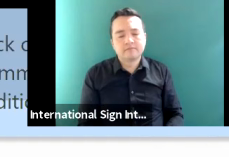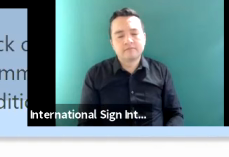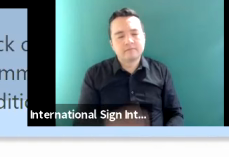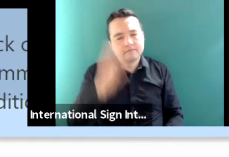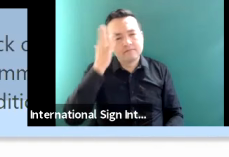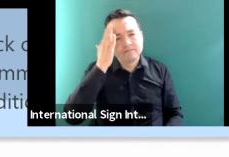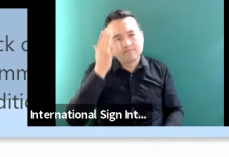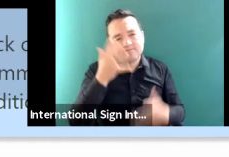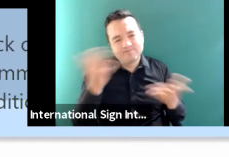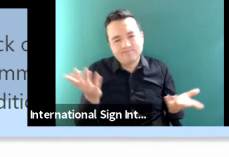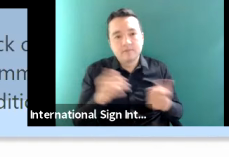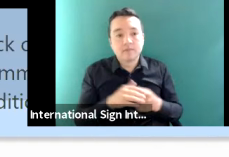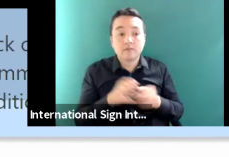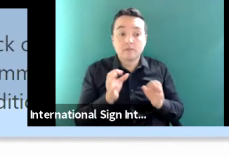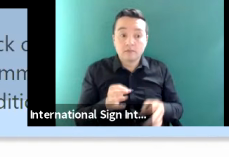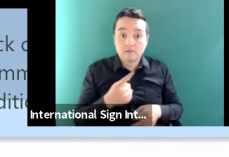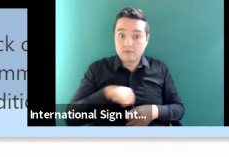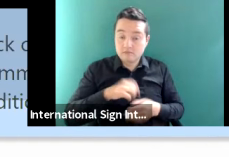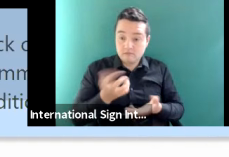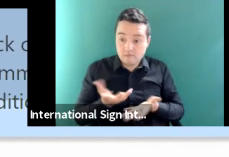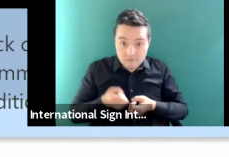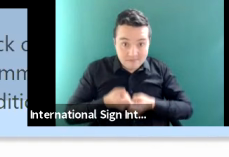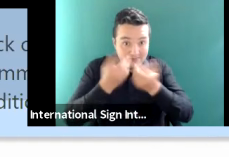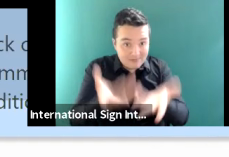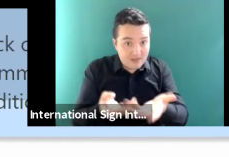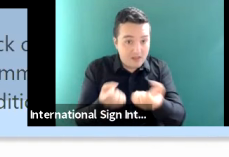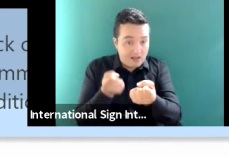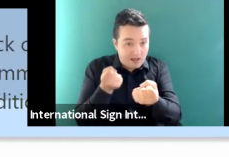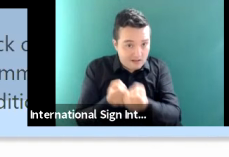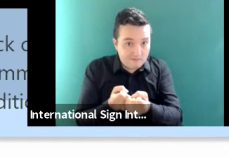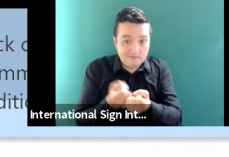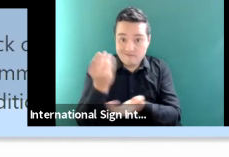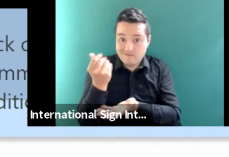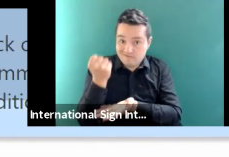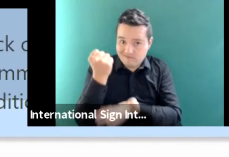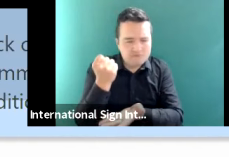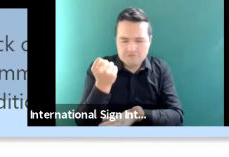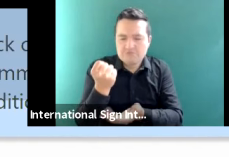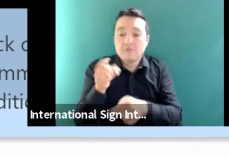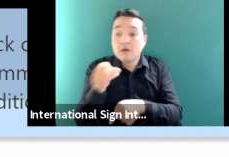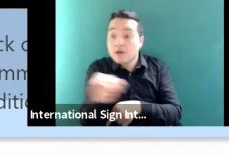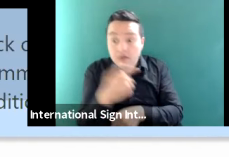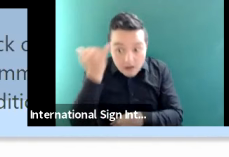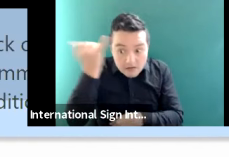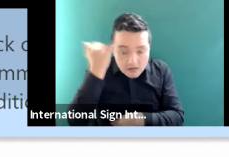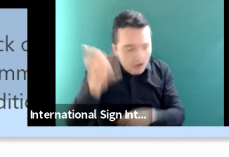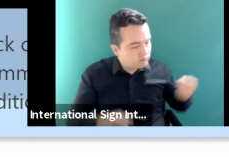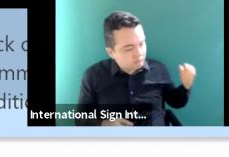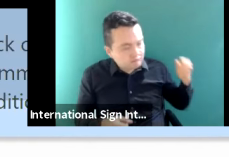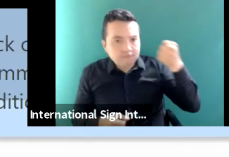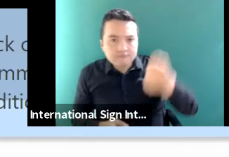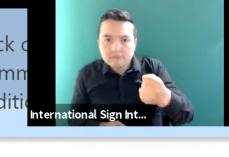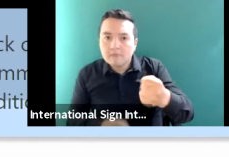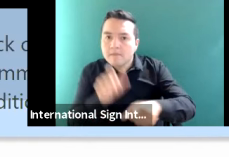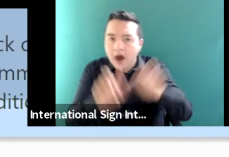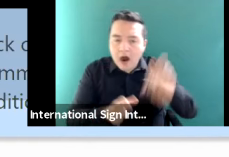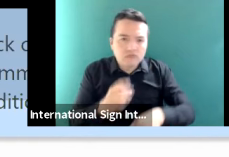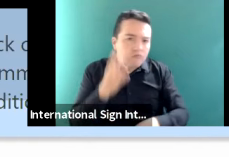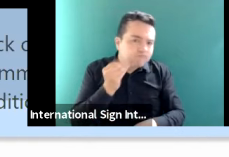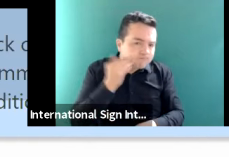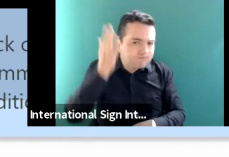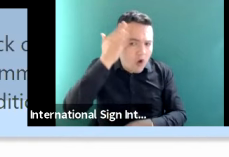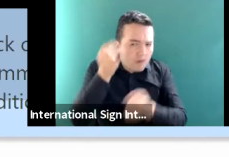We have also endorsements. If there is any innovation that wants to be audited by Mada and take certification, we can do this process.